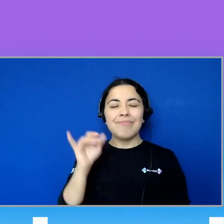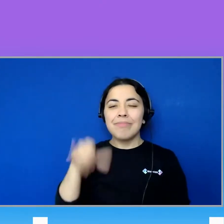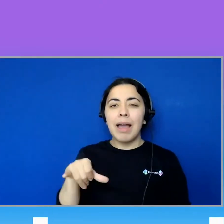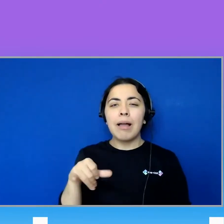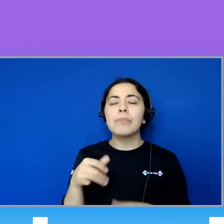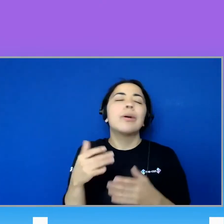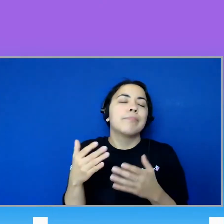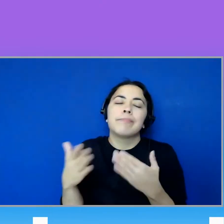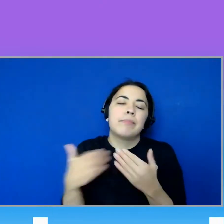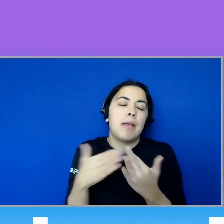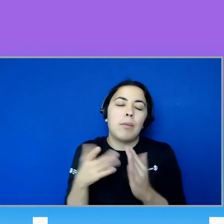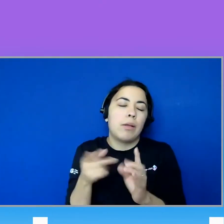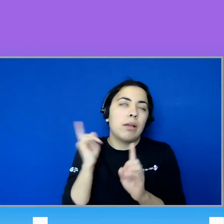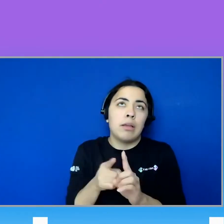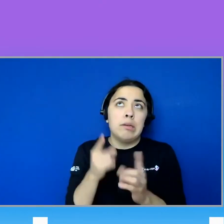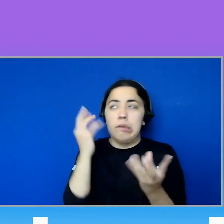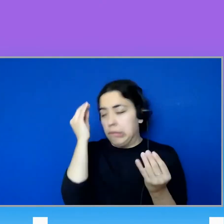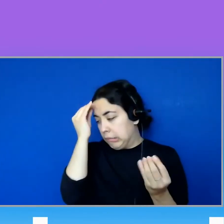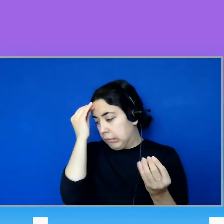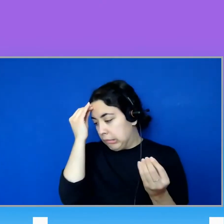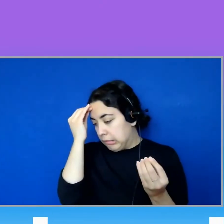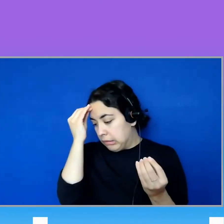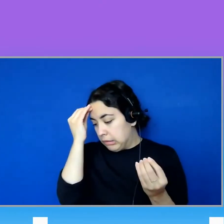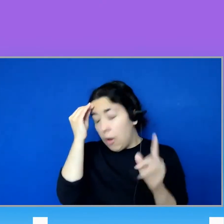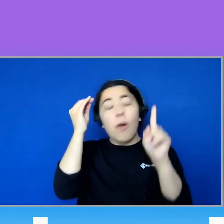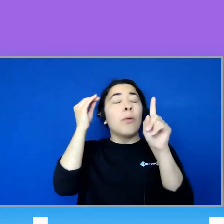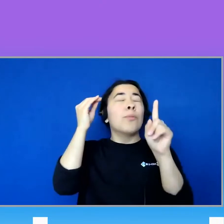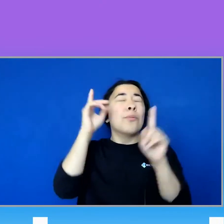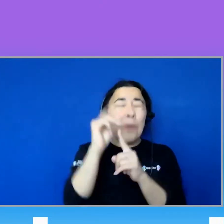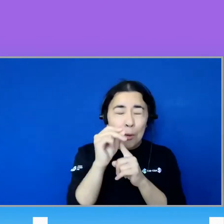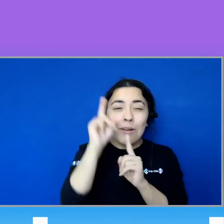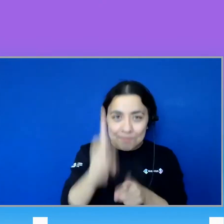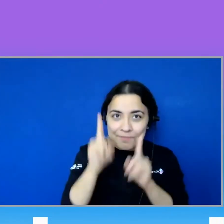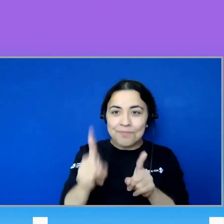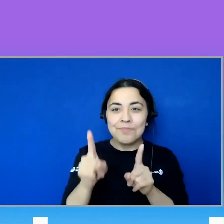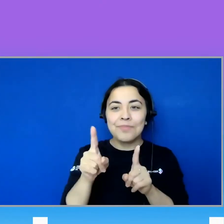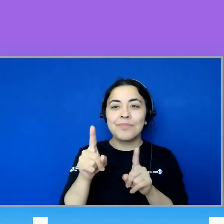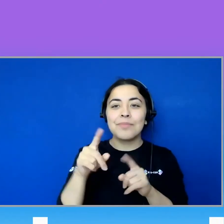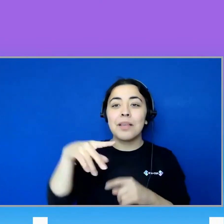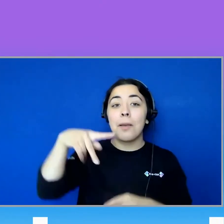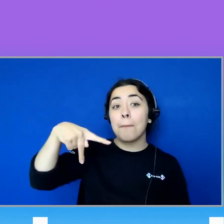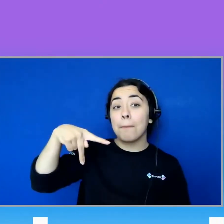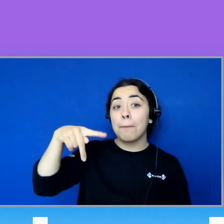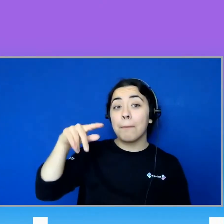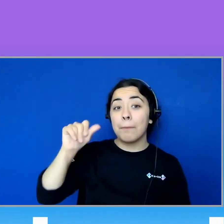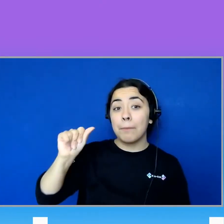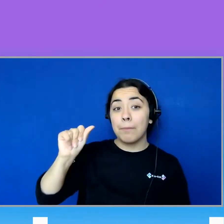anyway, I who oh, one more